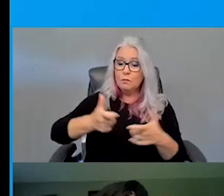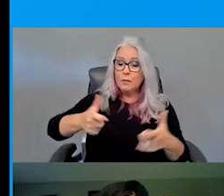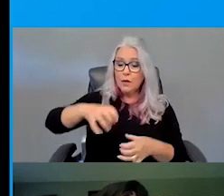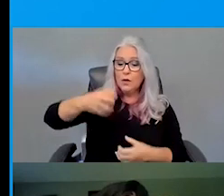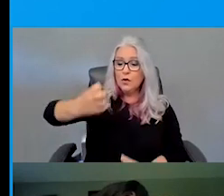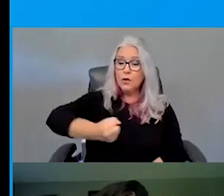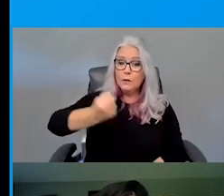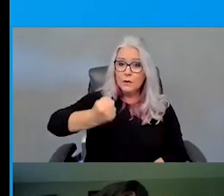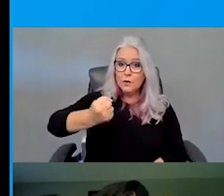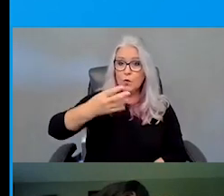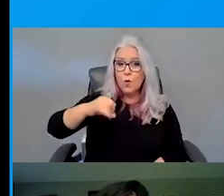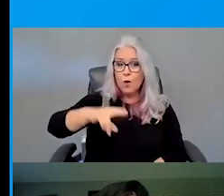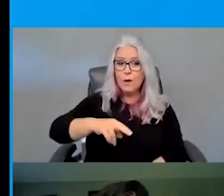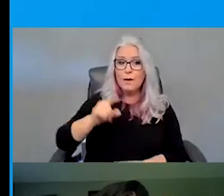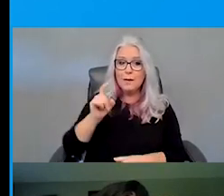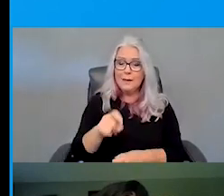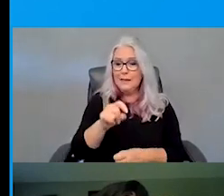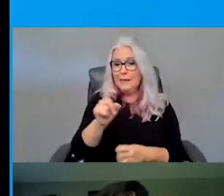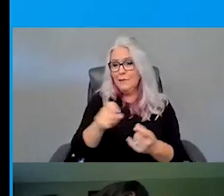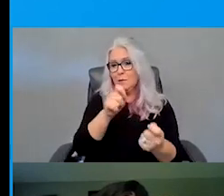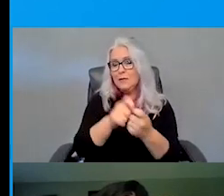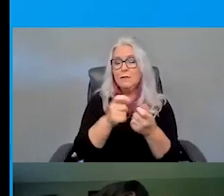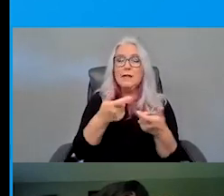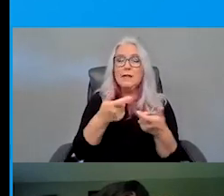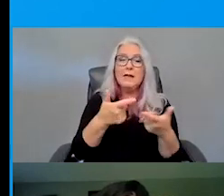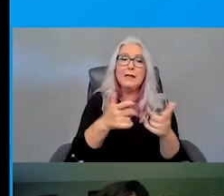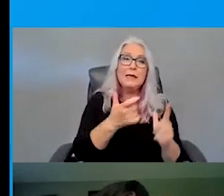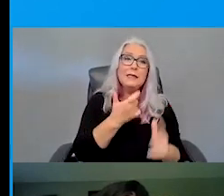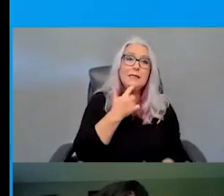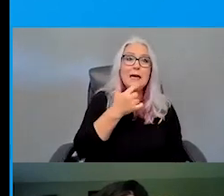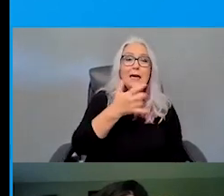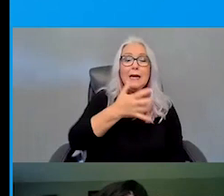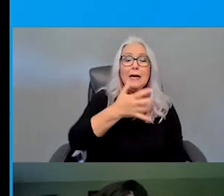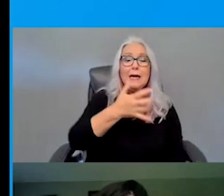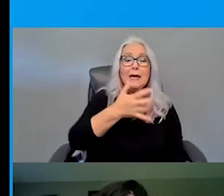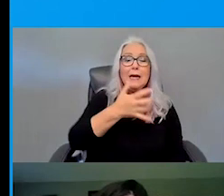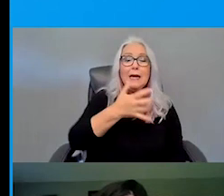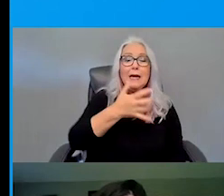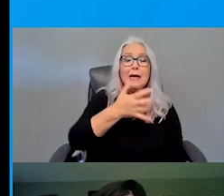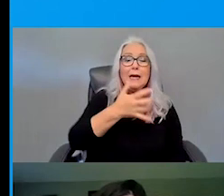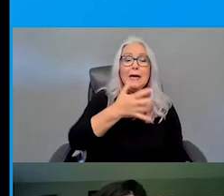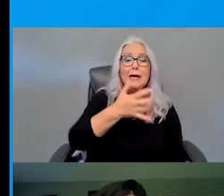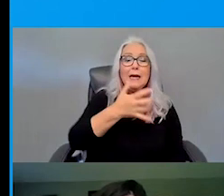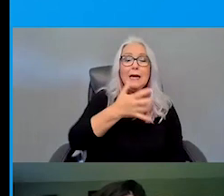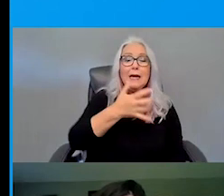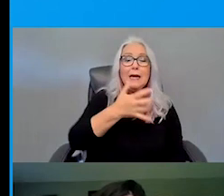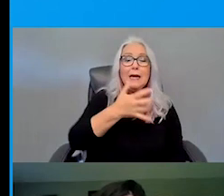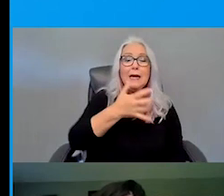an individual. I'm the parent of a son that is a quadriplegic and a wheelchair user and low